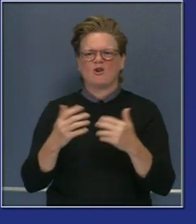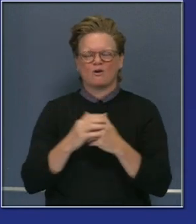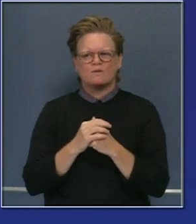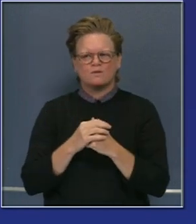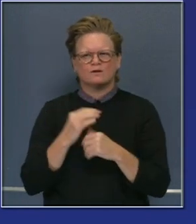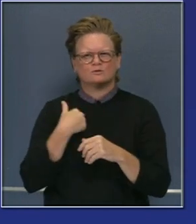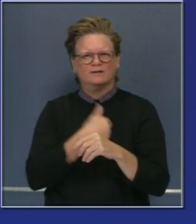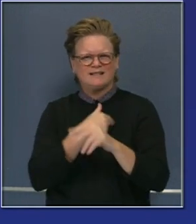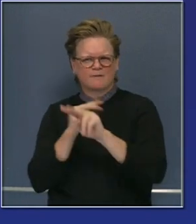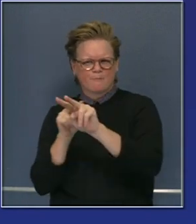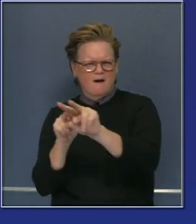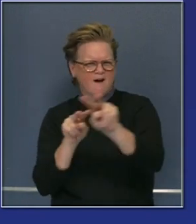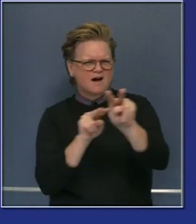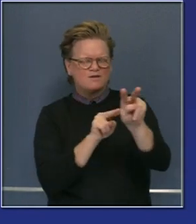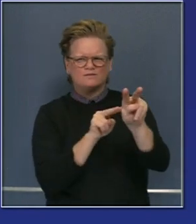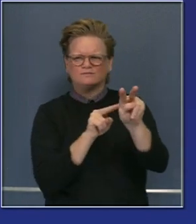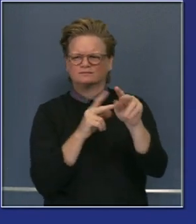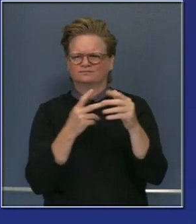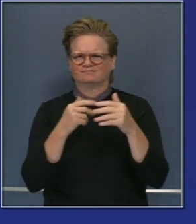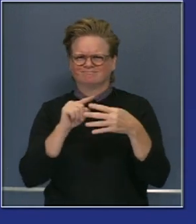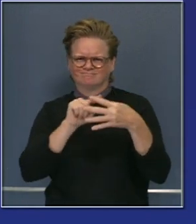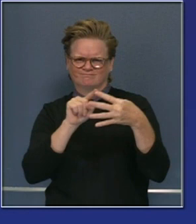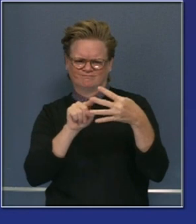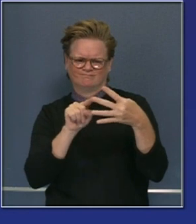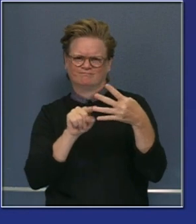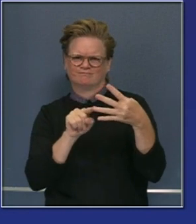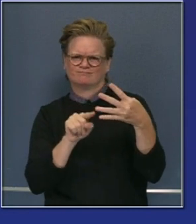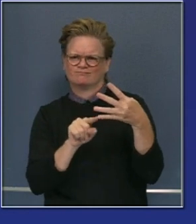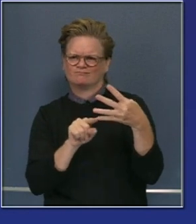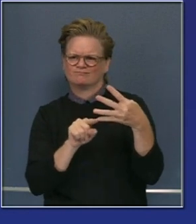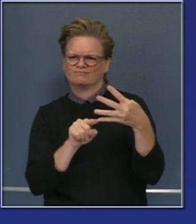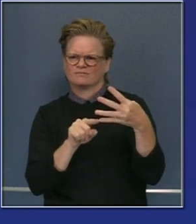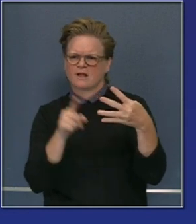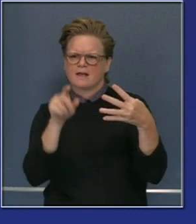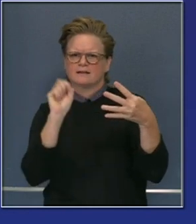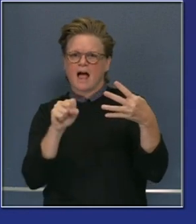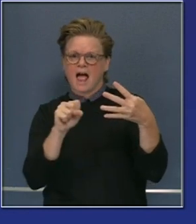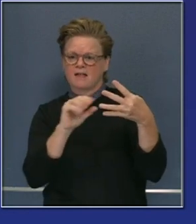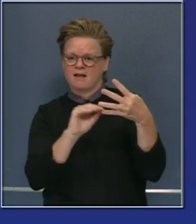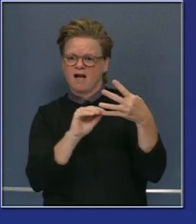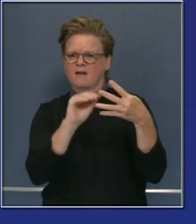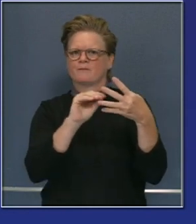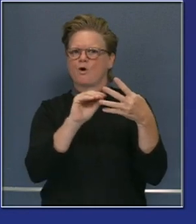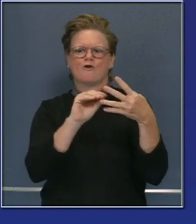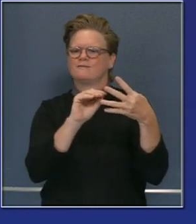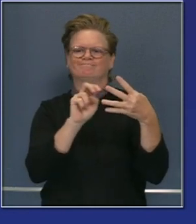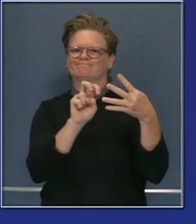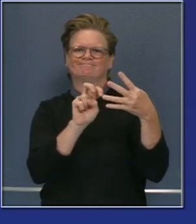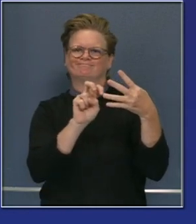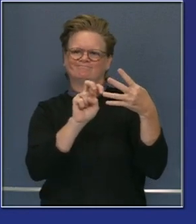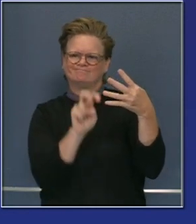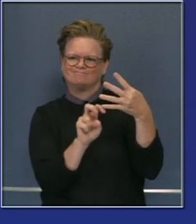CASE RATE AND POSITIVITY RATE WILL BE THE NEW SIMPLE METRICS THAT WILL DETERMINE MOVEMENT